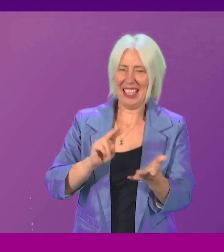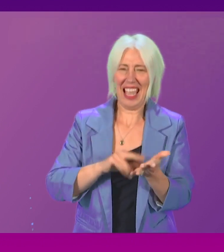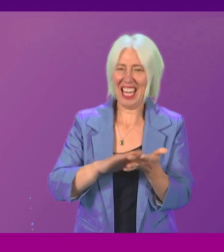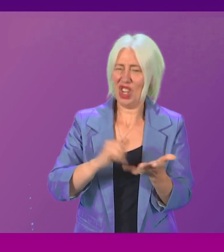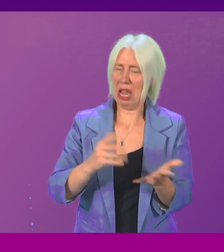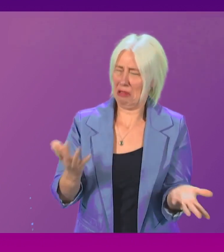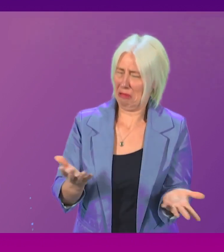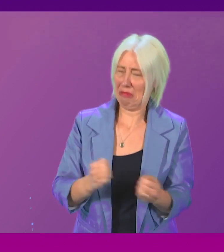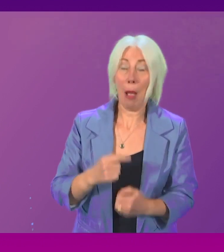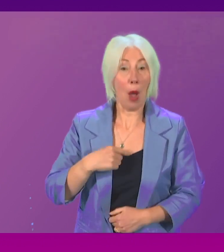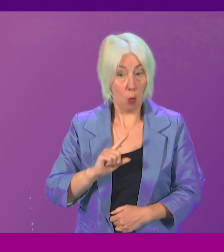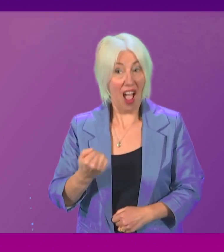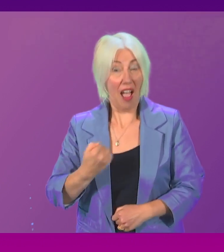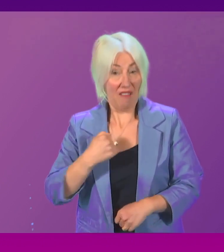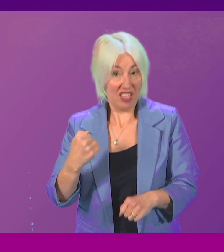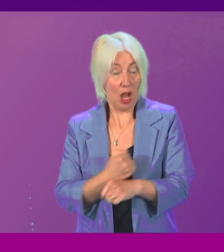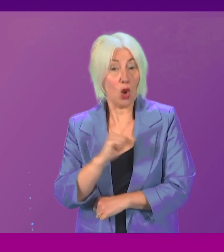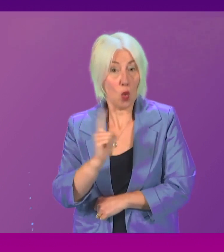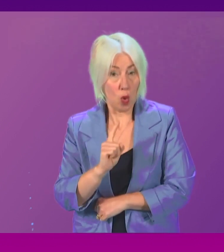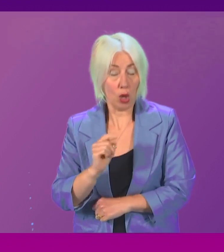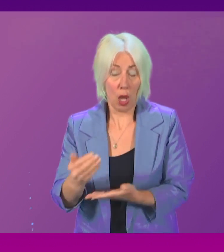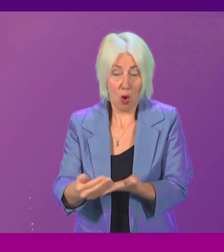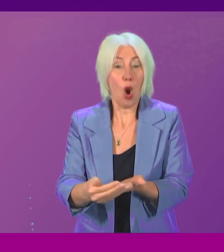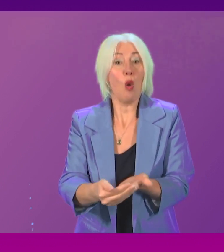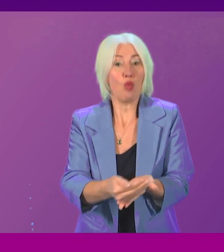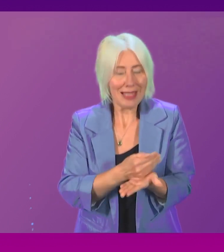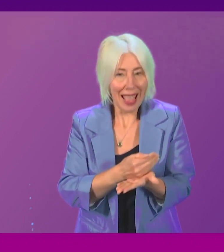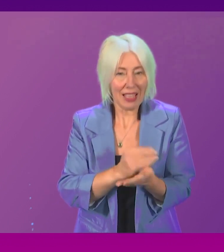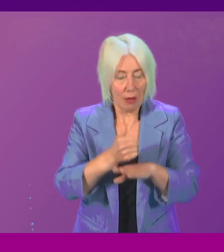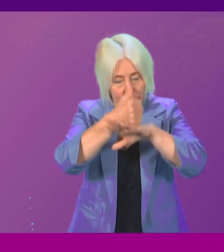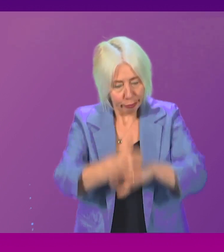to have done is help to protect the founding principles of our national health service,